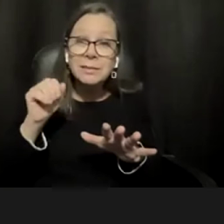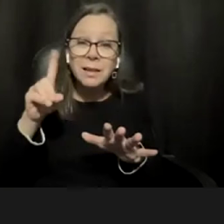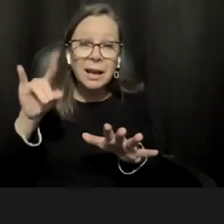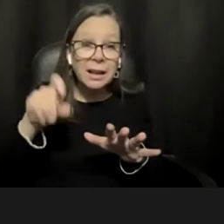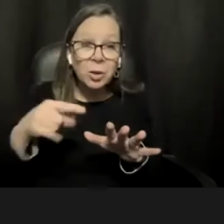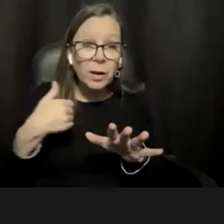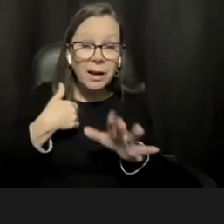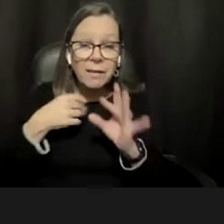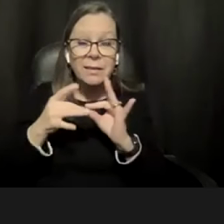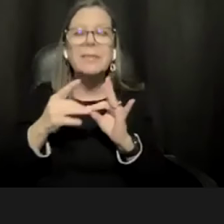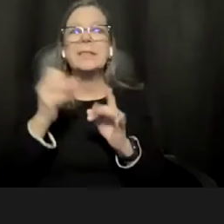Yes.